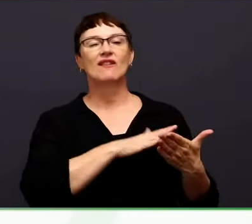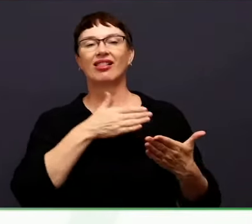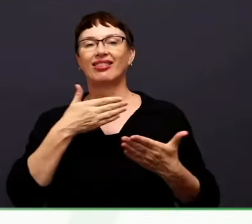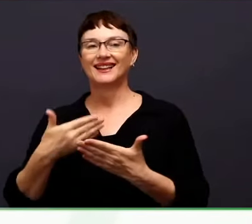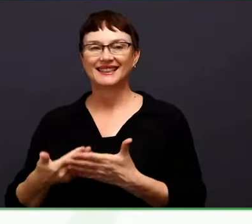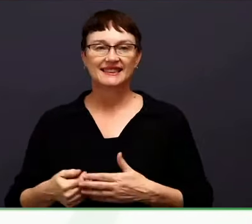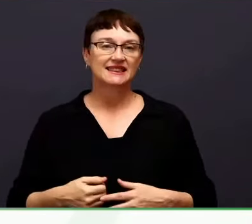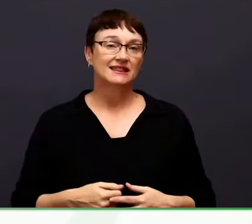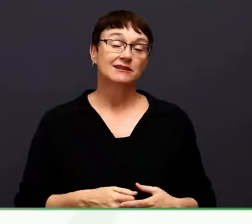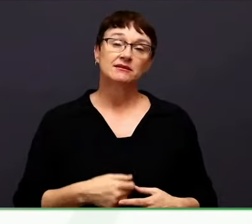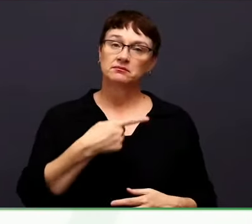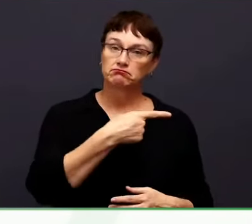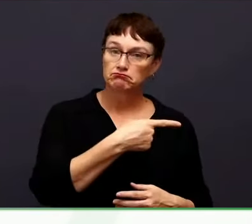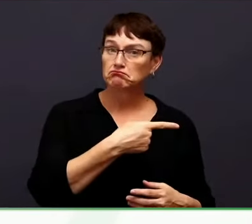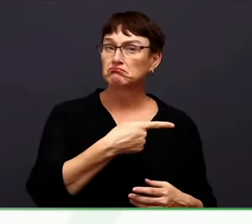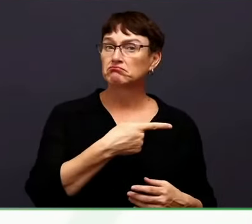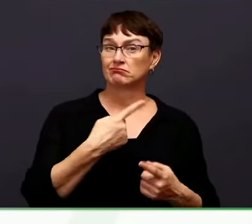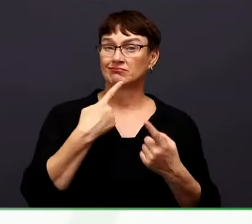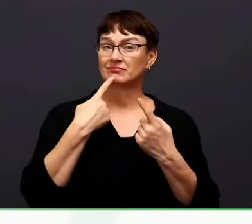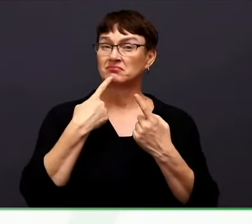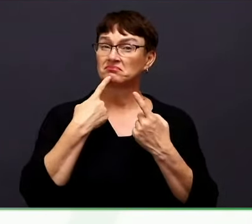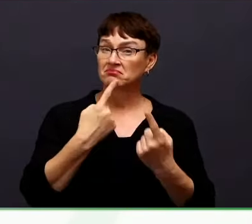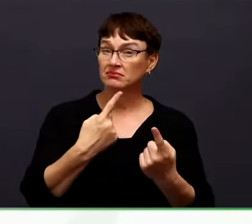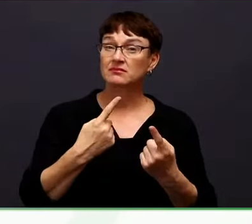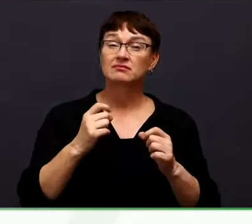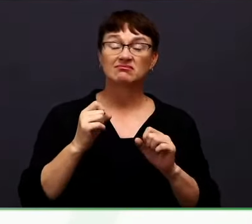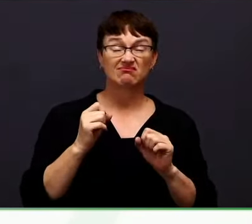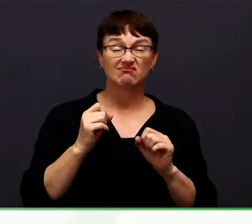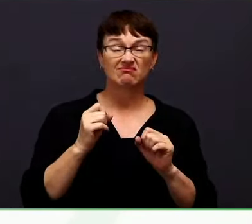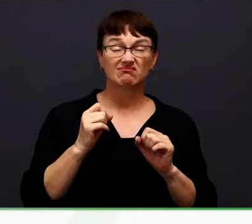to be changed in the future and talked with people, with